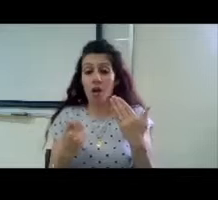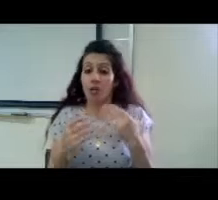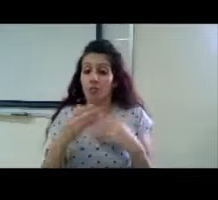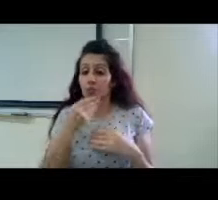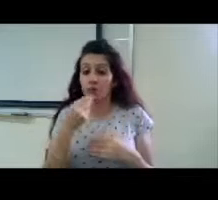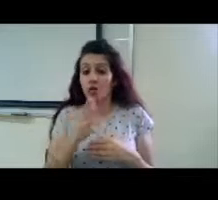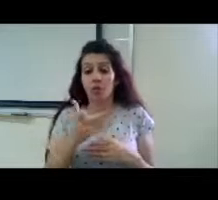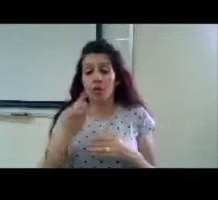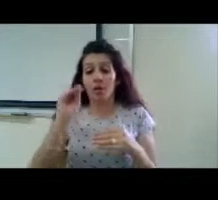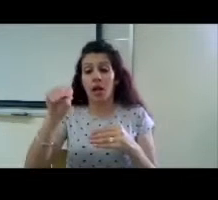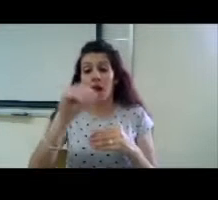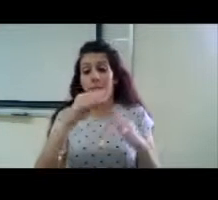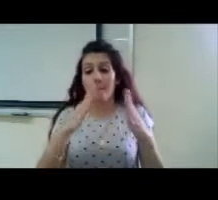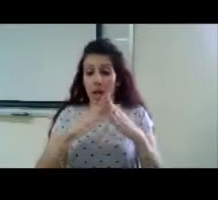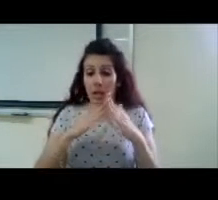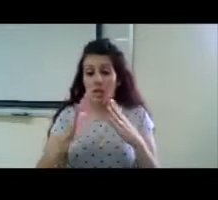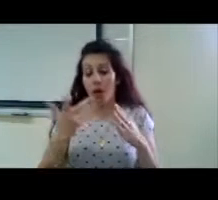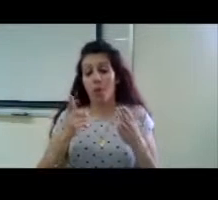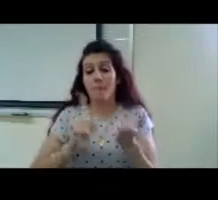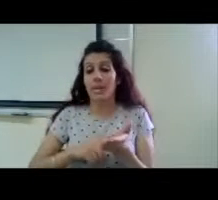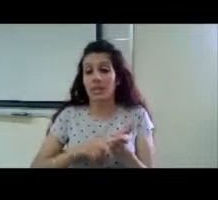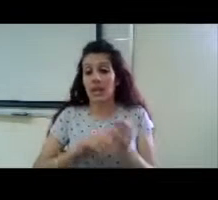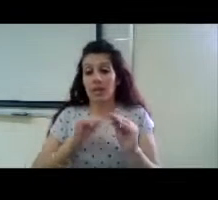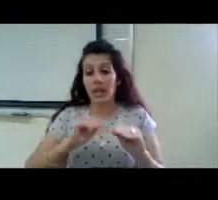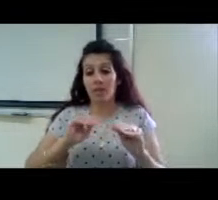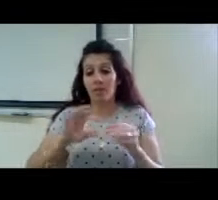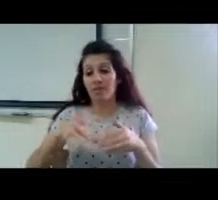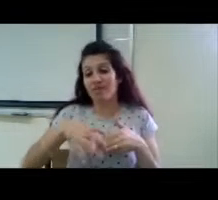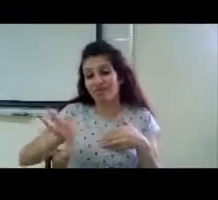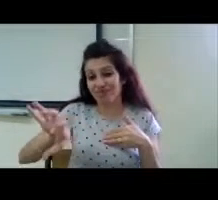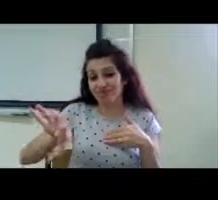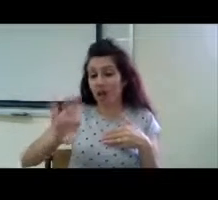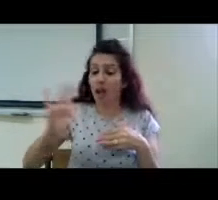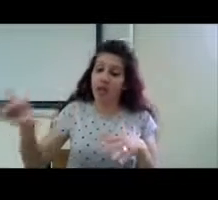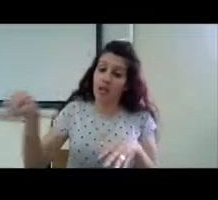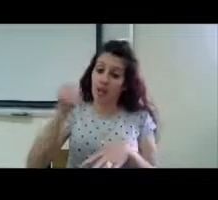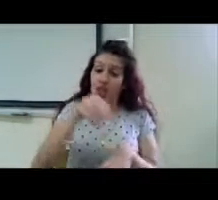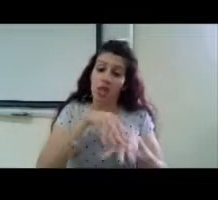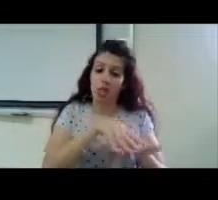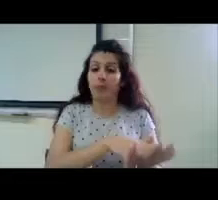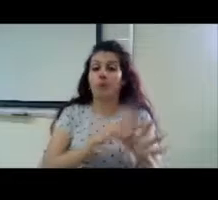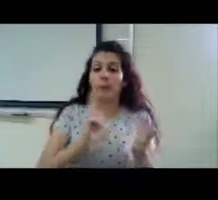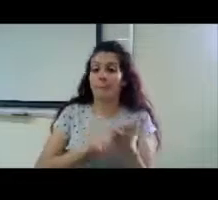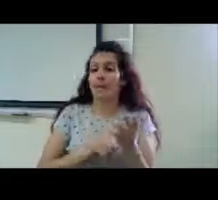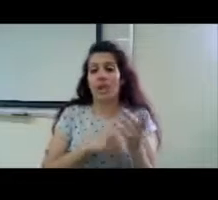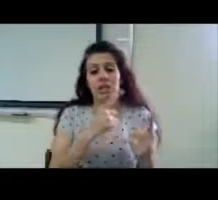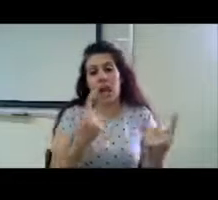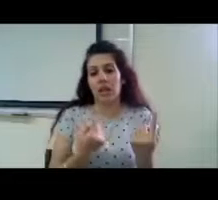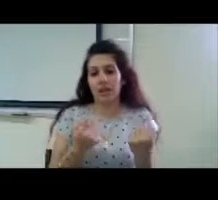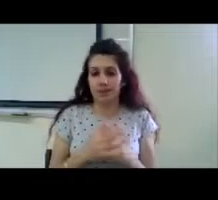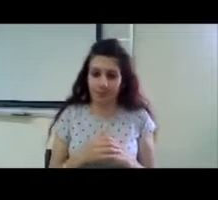yamadera satiny almond for Scylla dmg him Phil Medeiros alle da top will rot